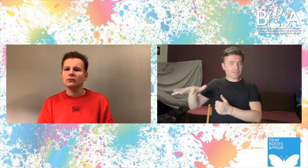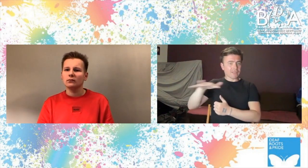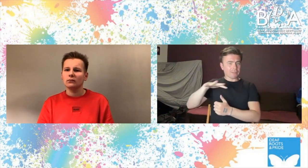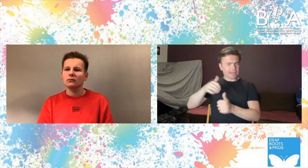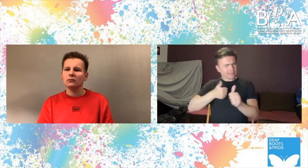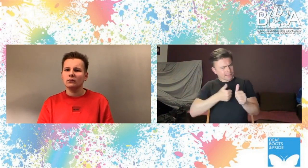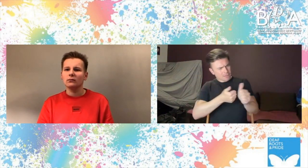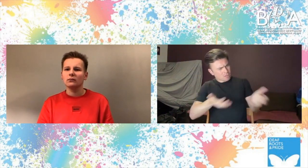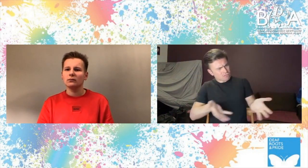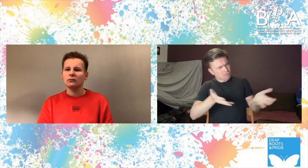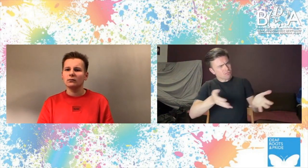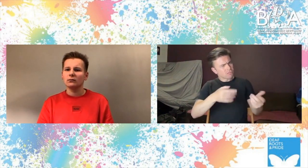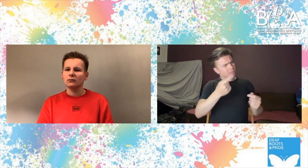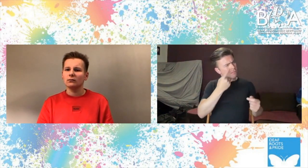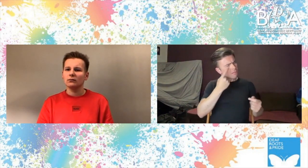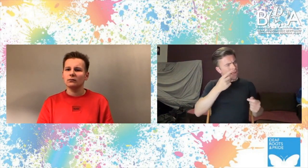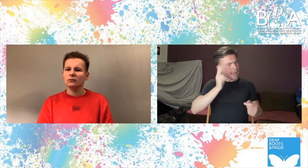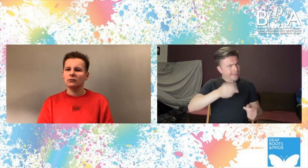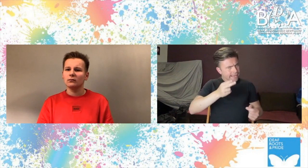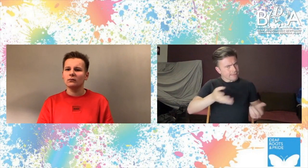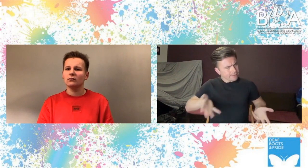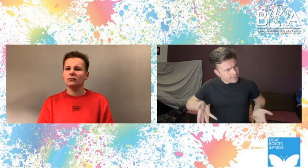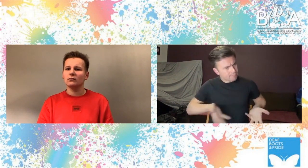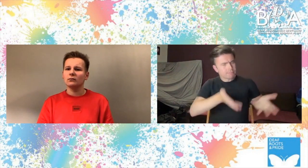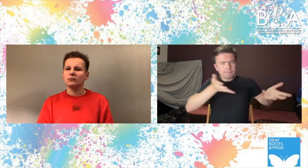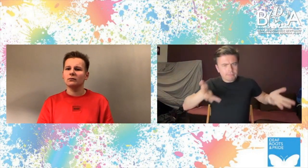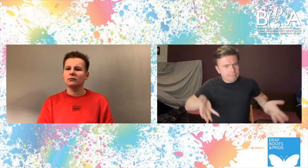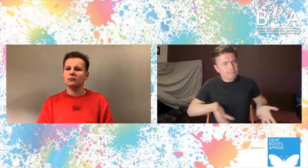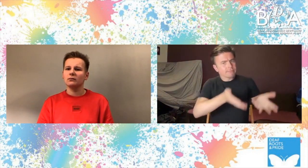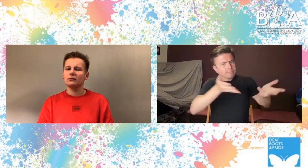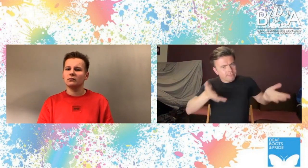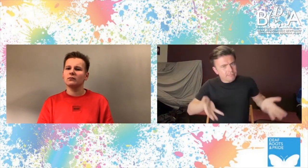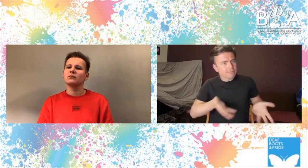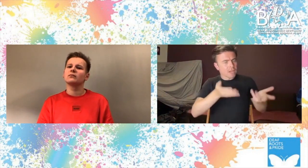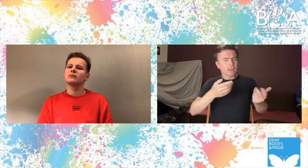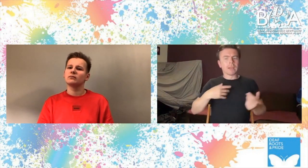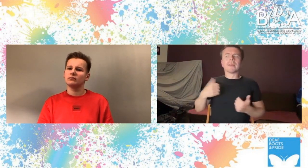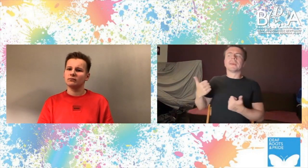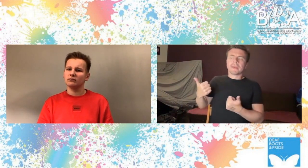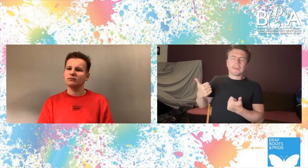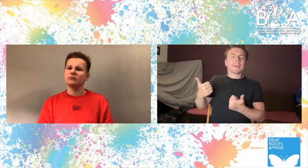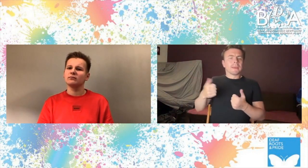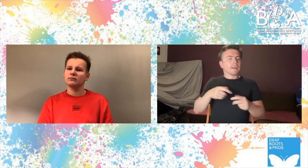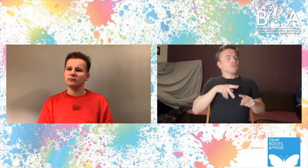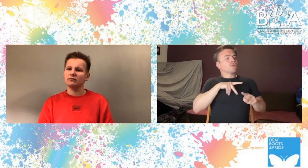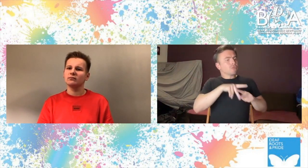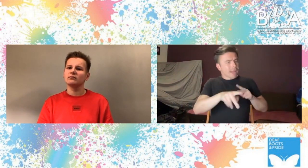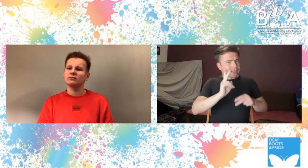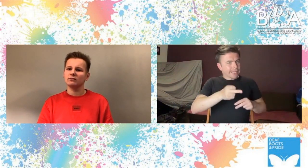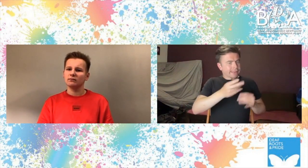friends and family have encouraged me to try again. Then I’ve tried again and